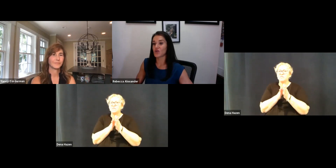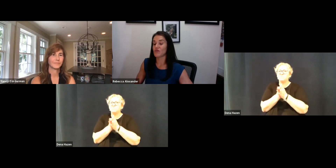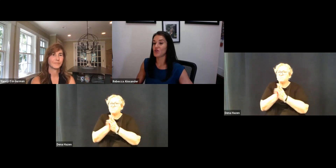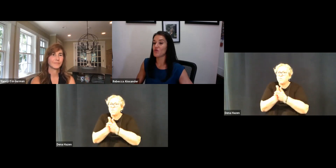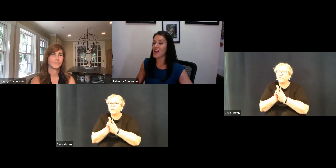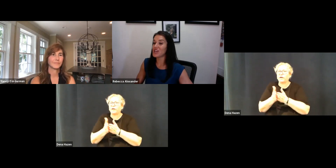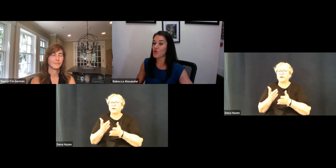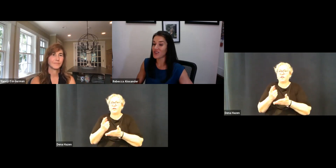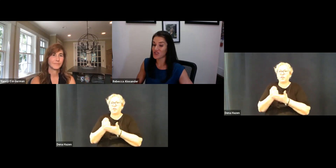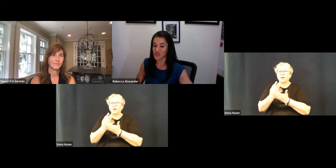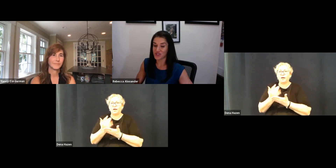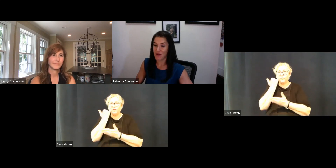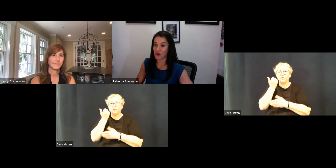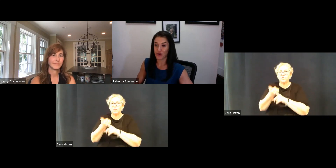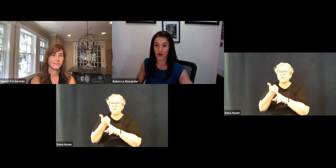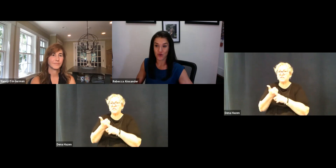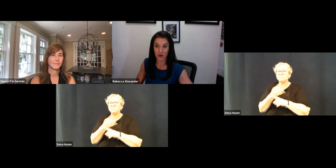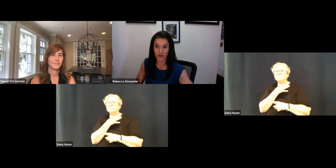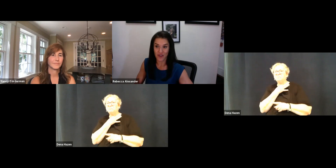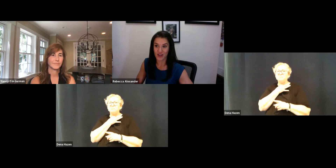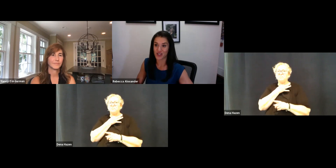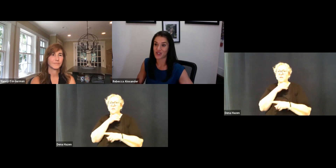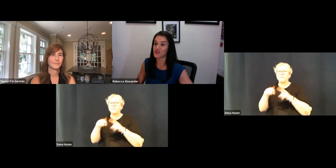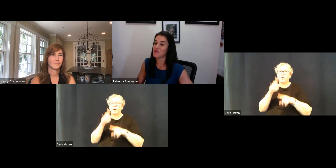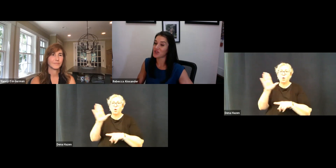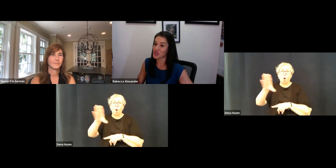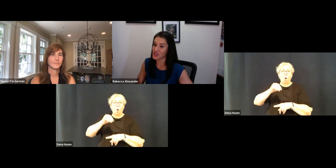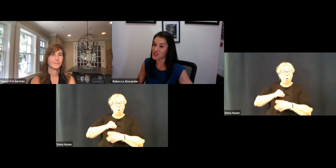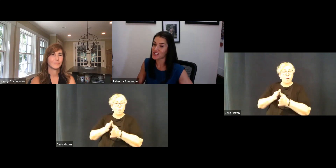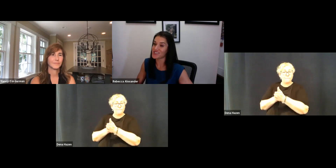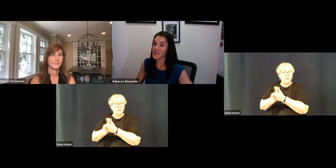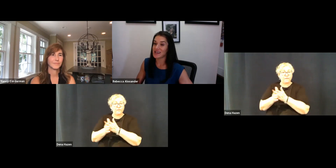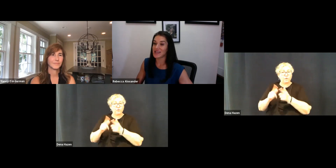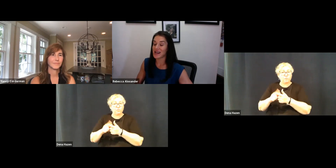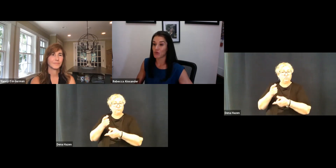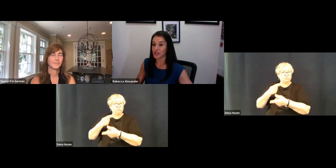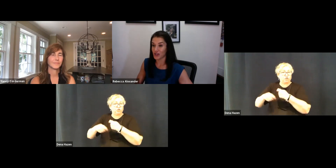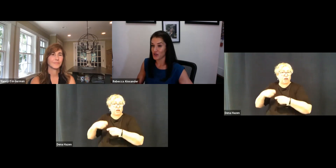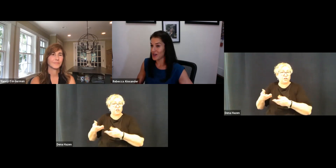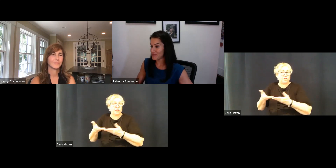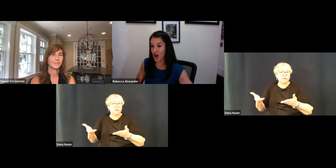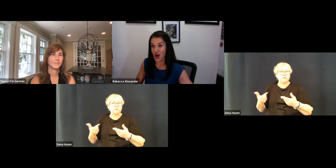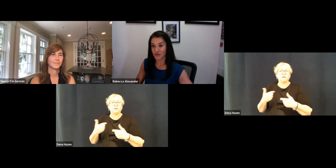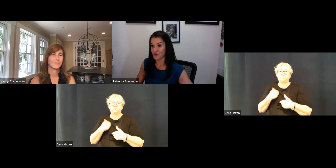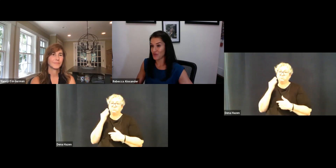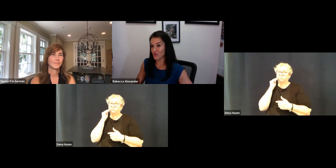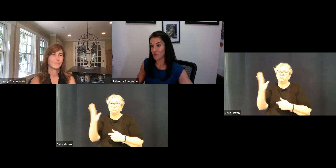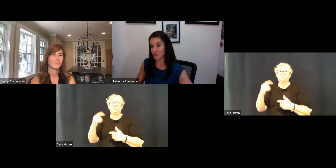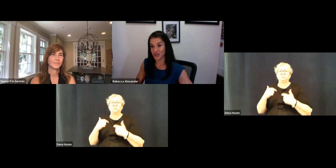So if you have any questions about your own motivation to make changes, and I will tell you that I'm not probably